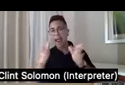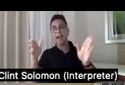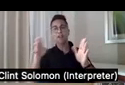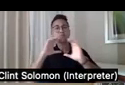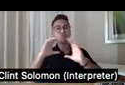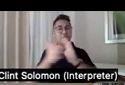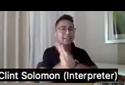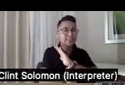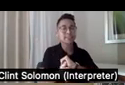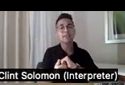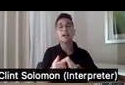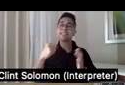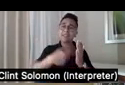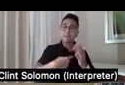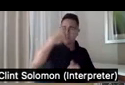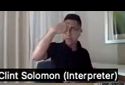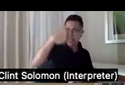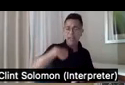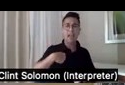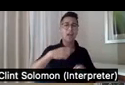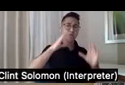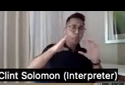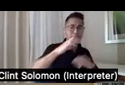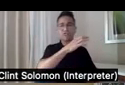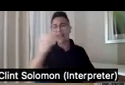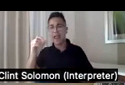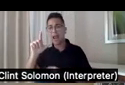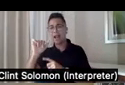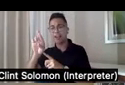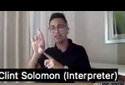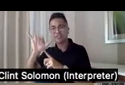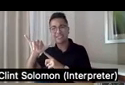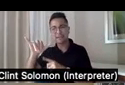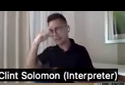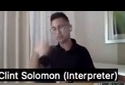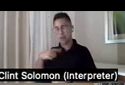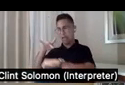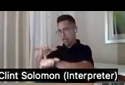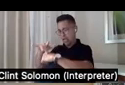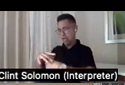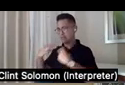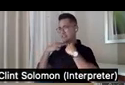then literacy because we're stuck in that thought about traditional literacy but communication is